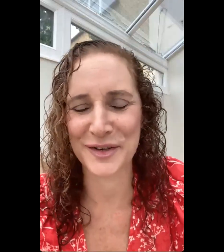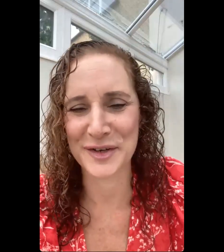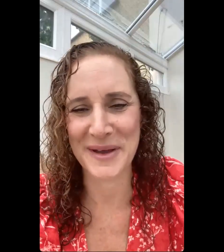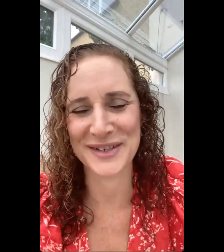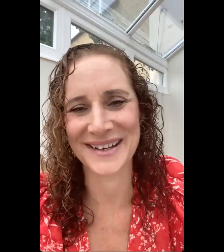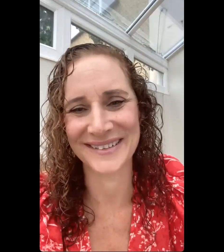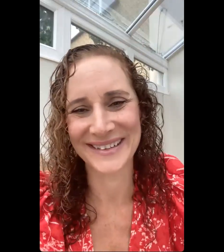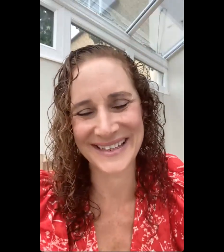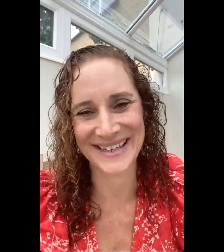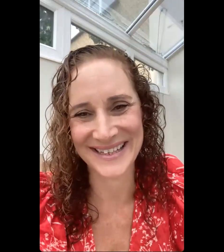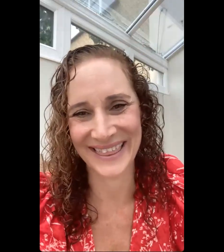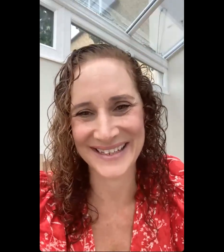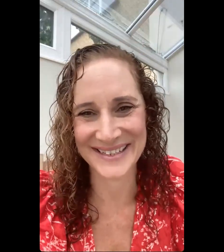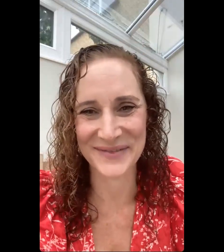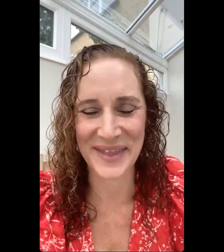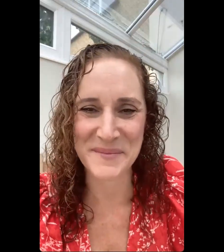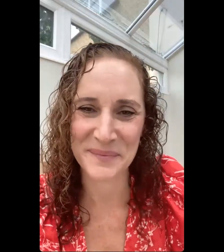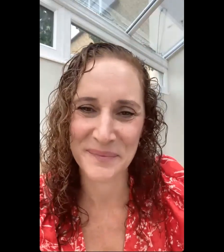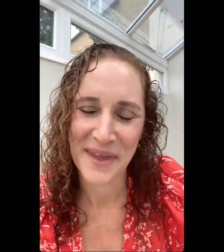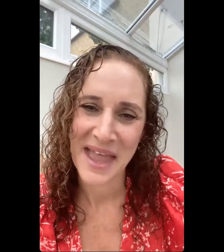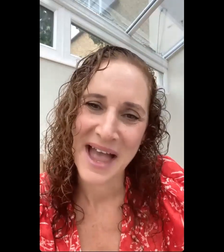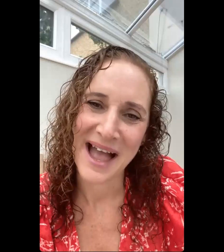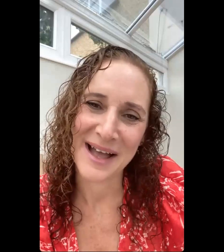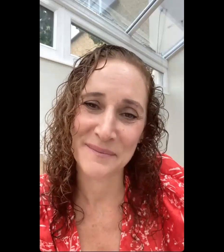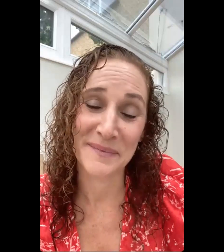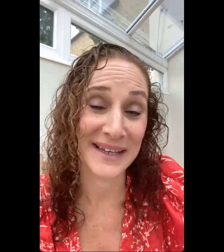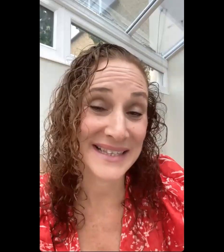So you can imagine how exciting that is for them.